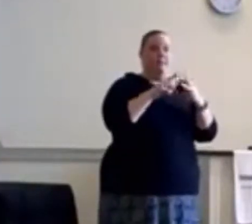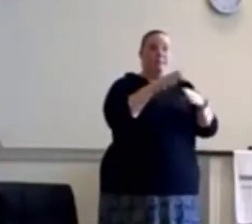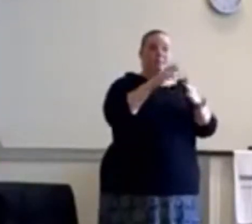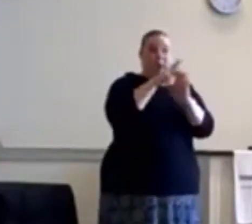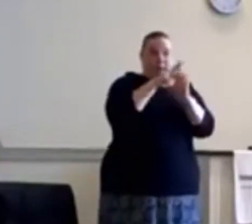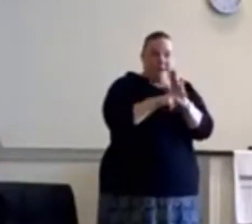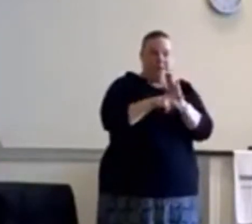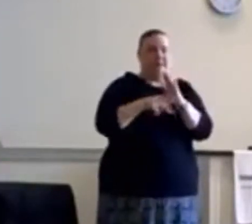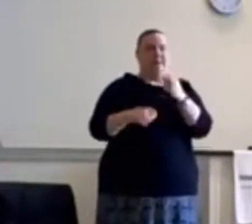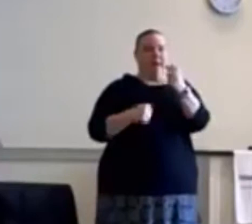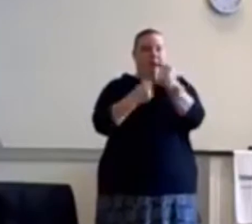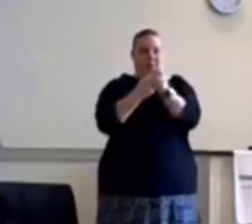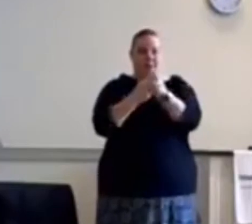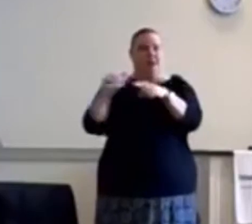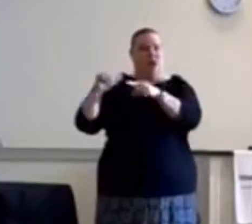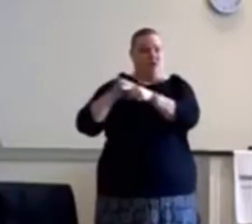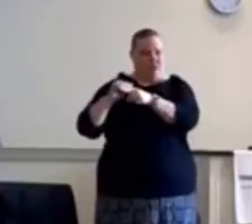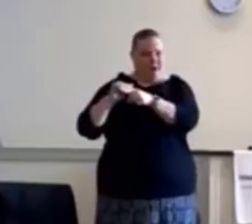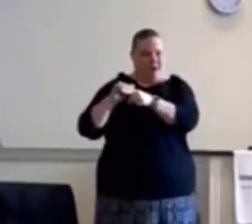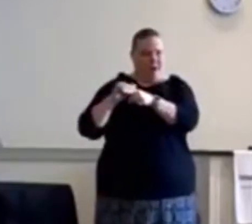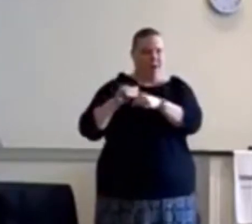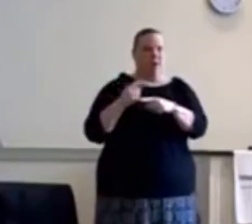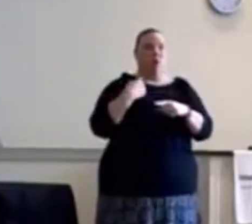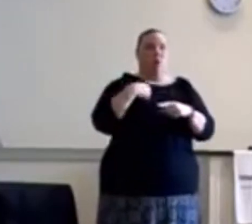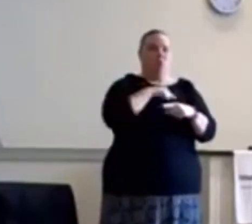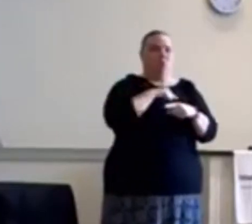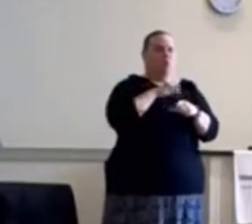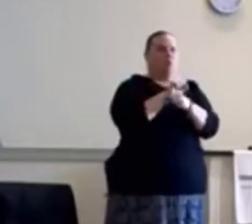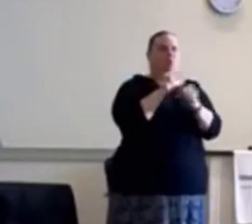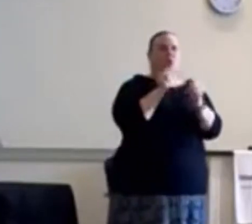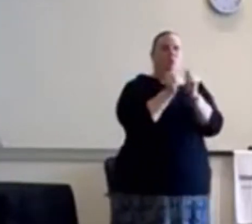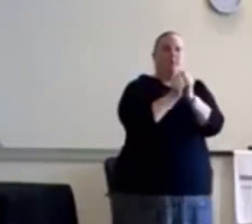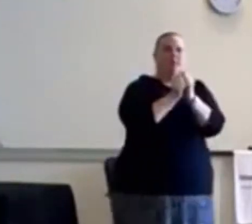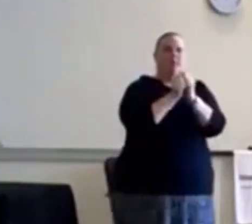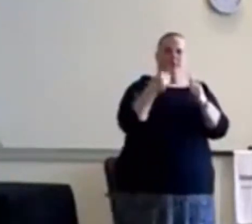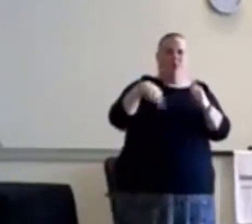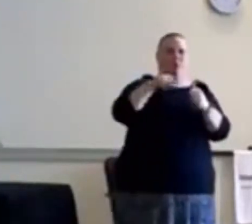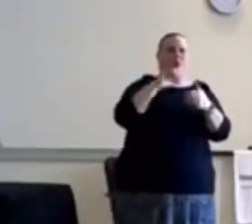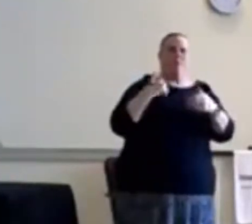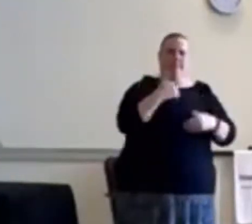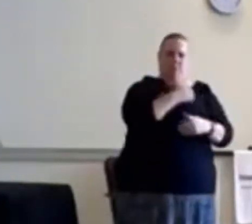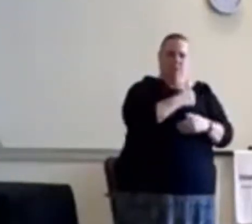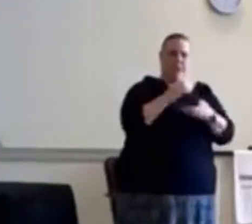collaboratively with portlight, our members, and partners to lead change, navigate